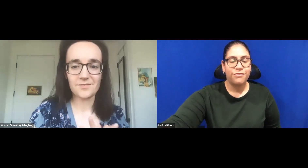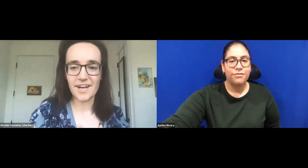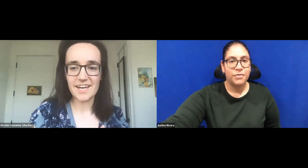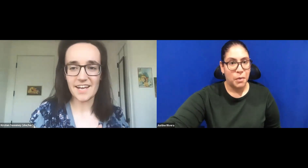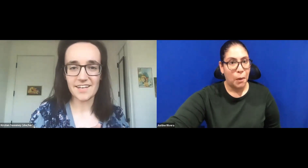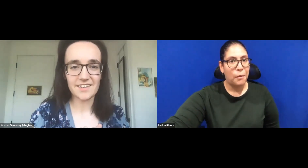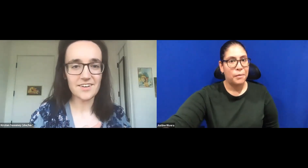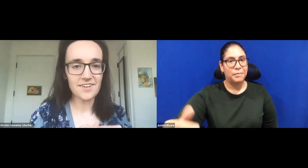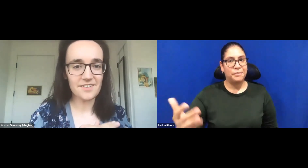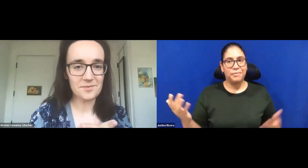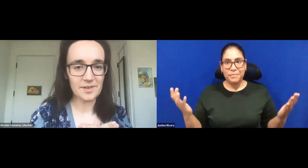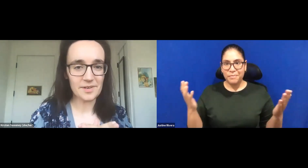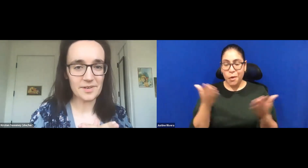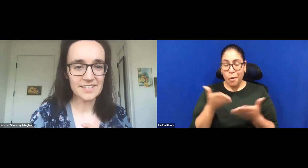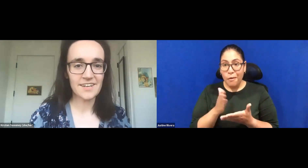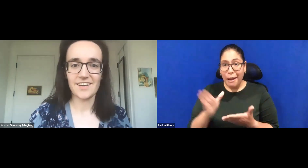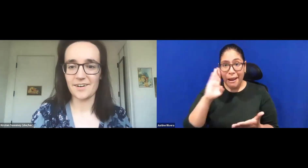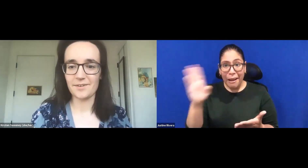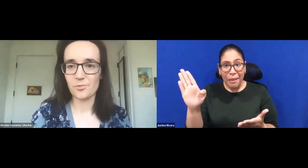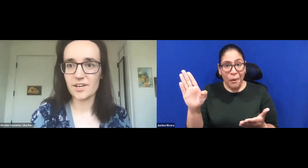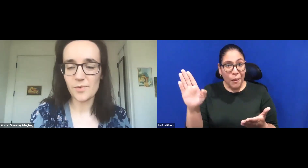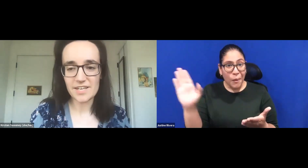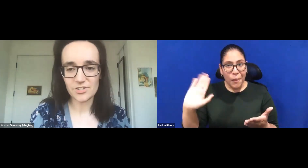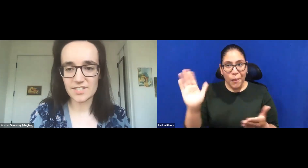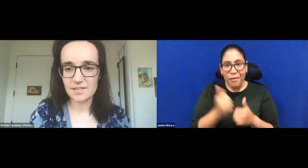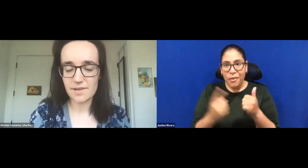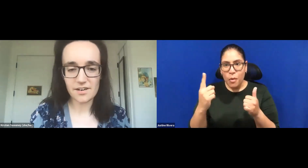All right. Hello, everyone. We're going to wait just a